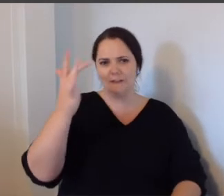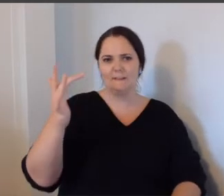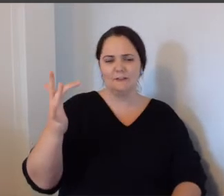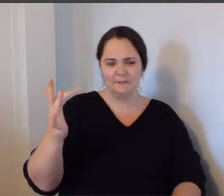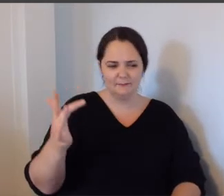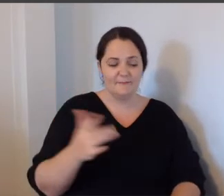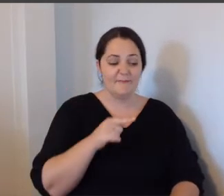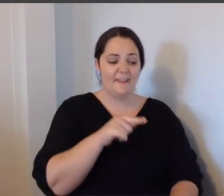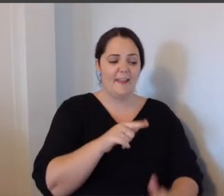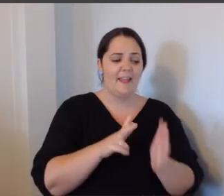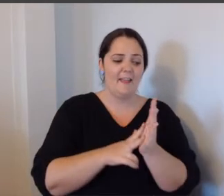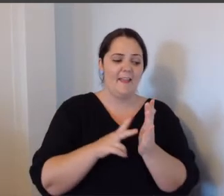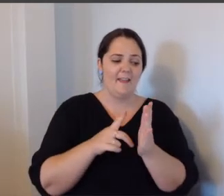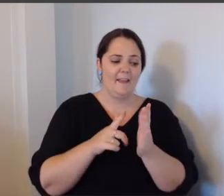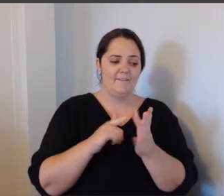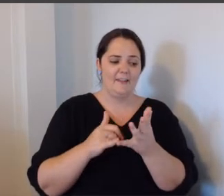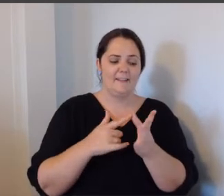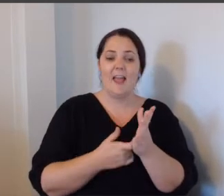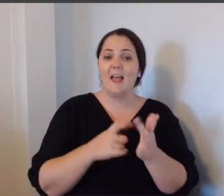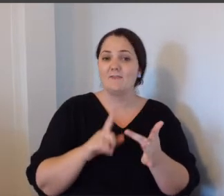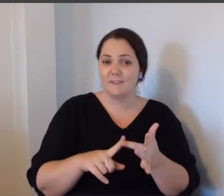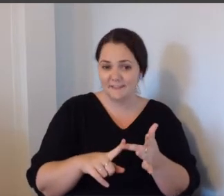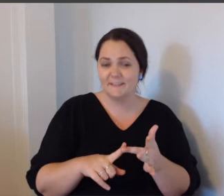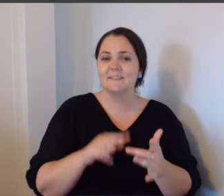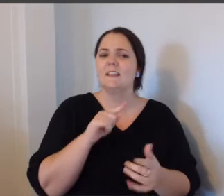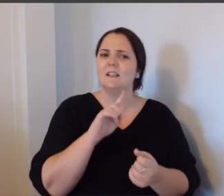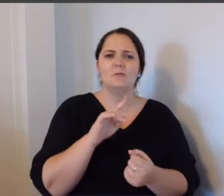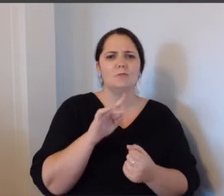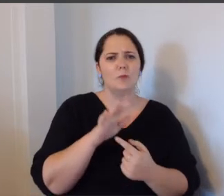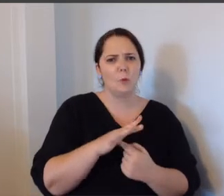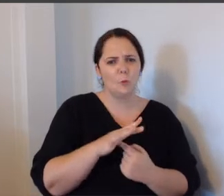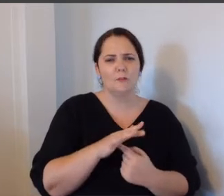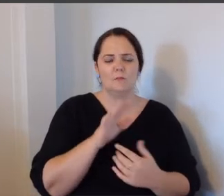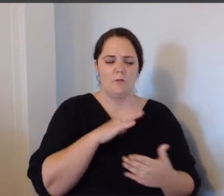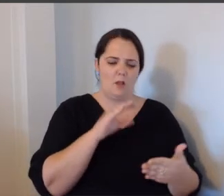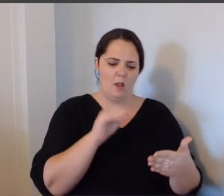Vasari's lives set the standard for autobiographical accounts of art history.